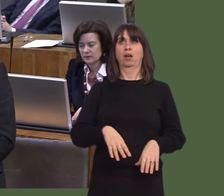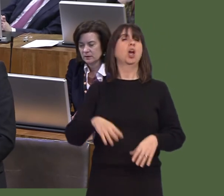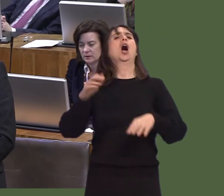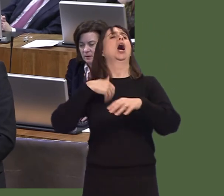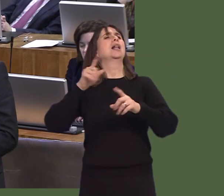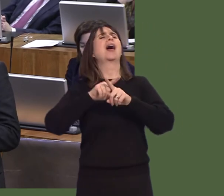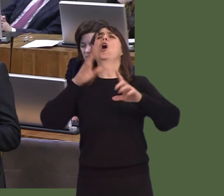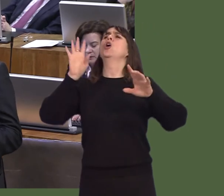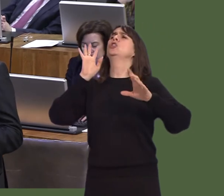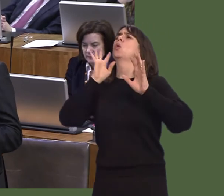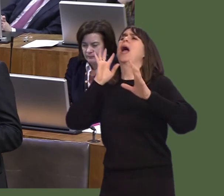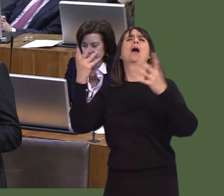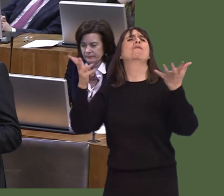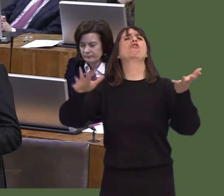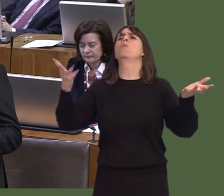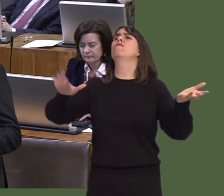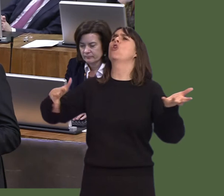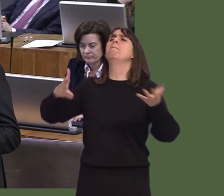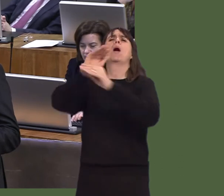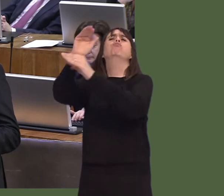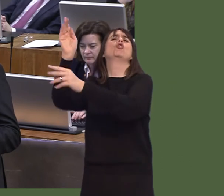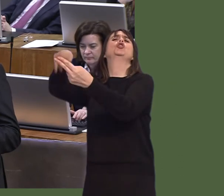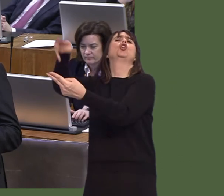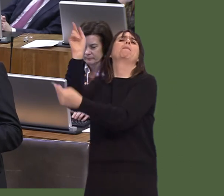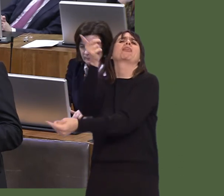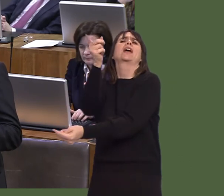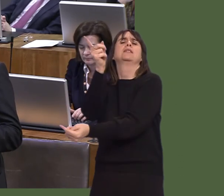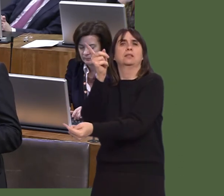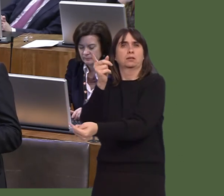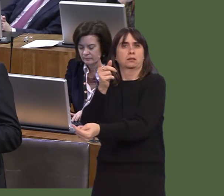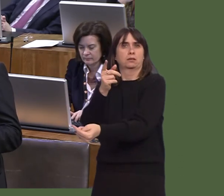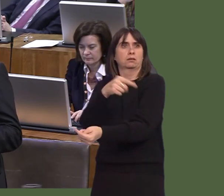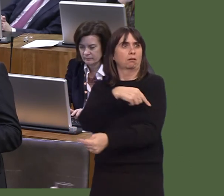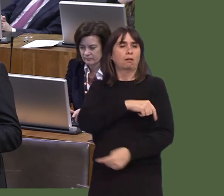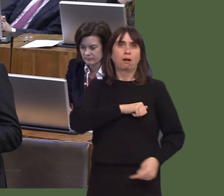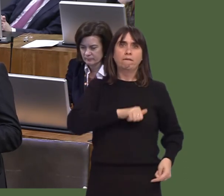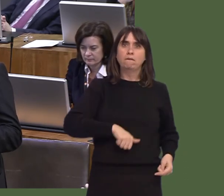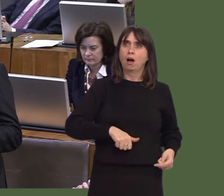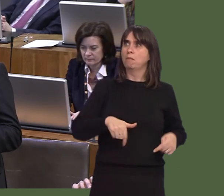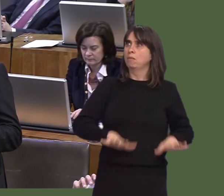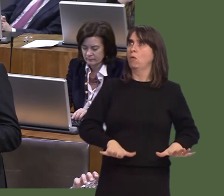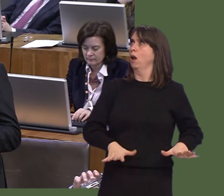Goodóif a way is found of doing that, I have no argument, but my argument is this: the same arrangements must apply to the maritime border between Ireland and Wales.